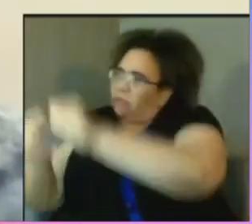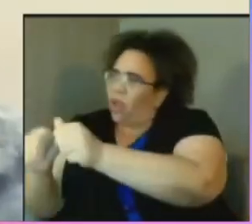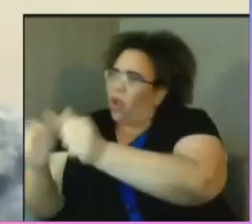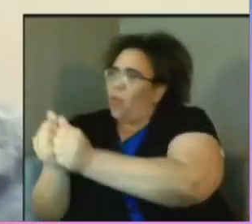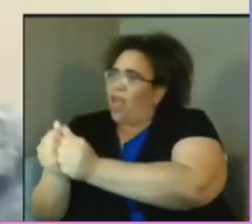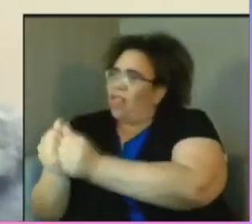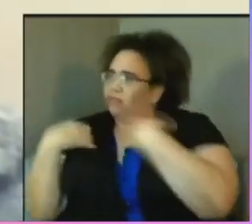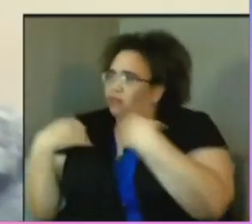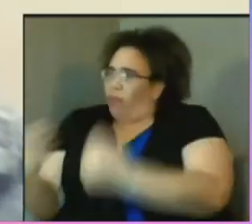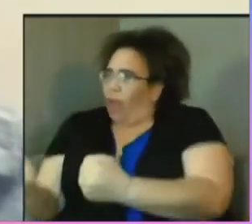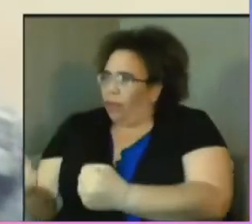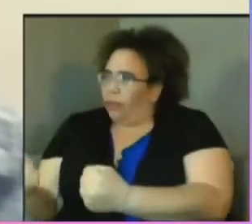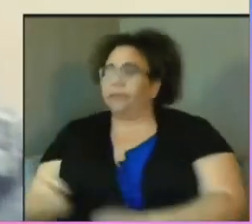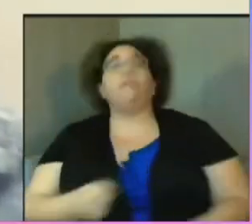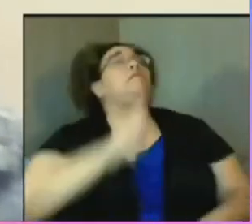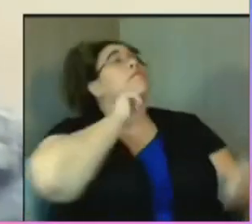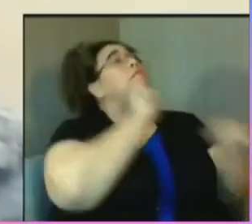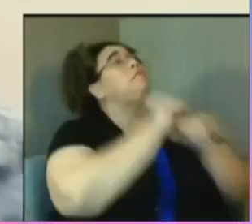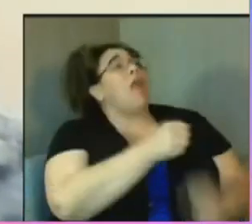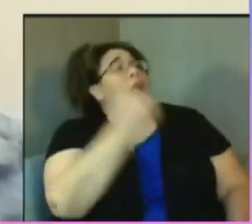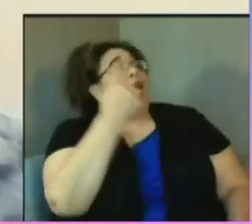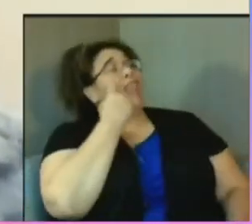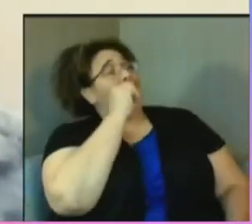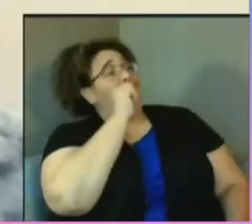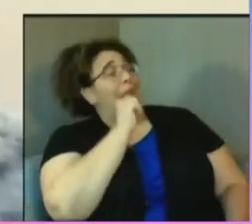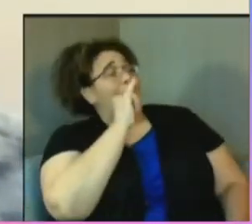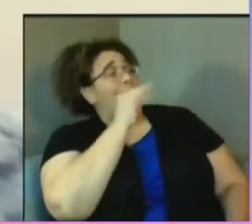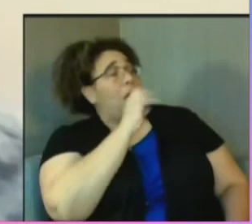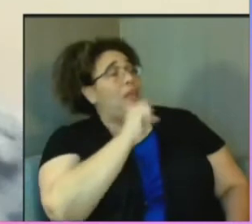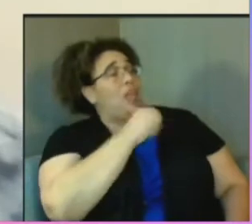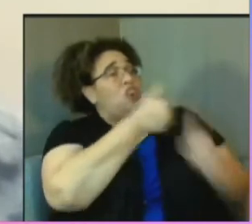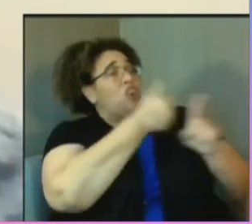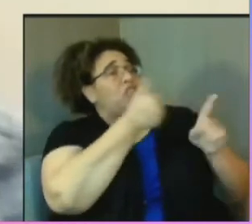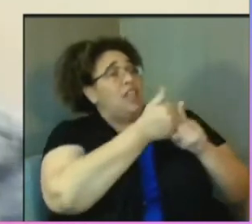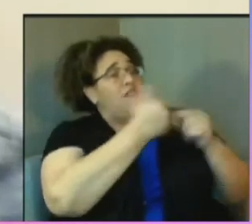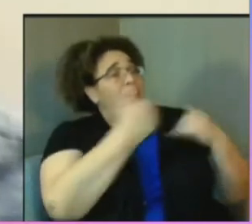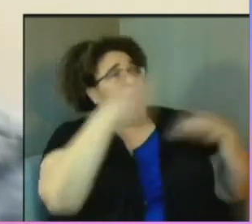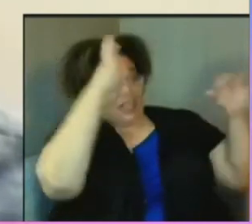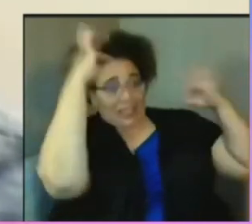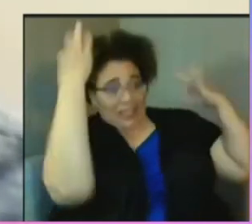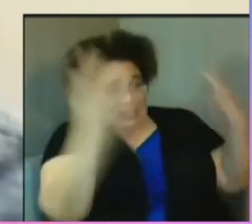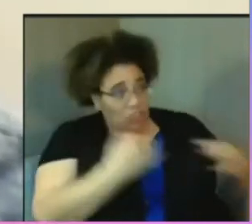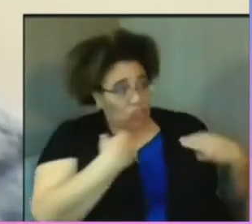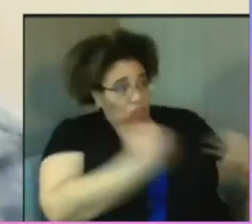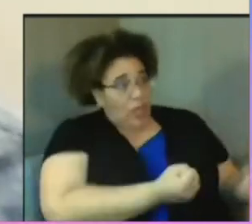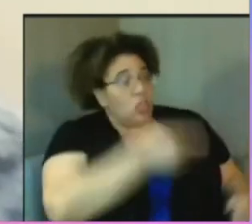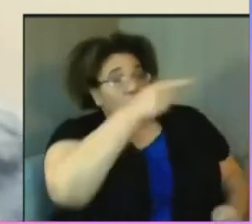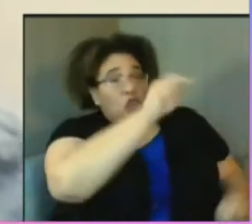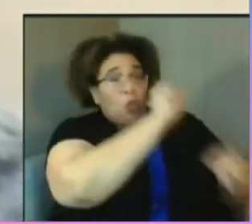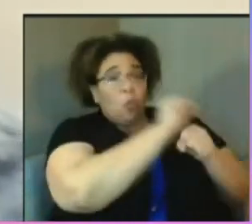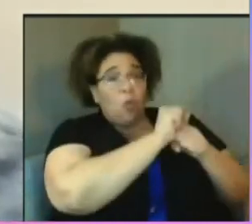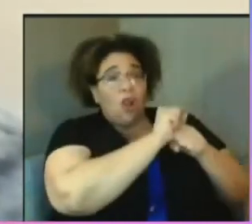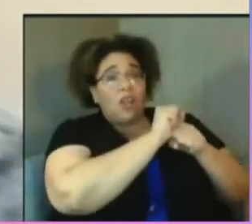I mean I think Amy had such a resolve herself and she was a funeral director and so her calling